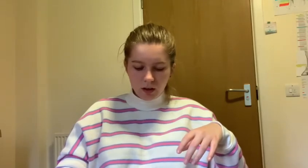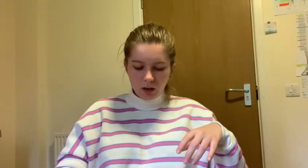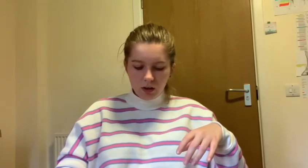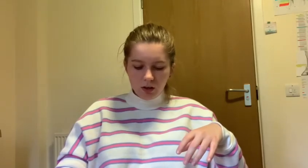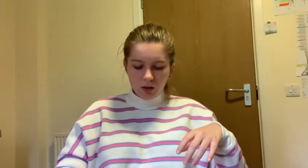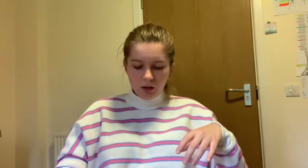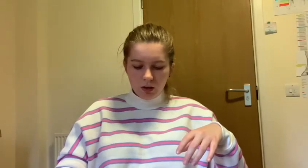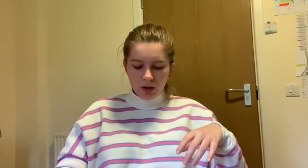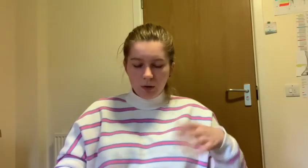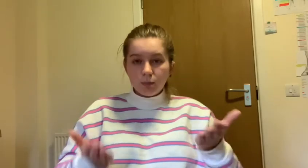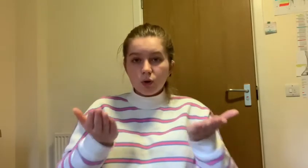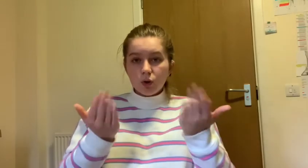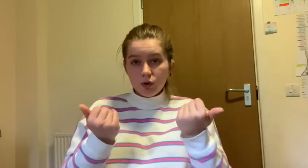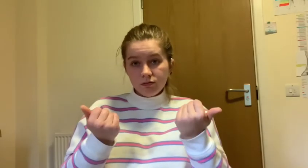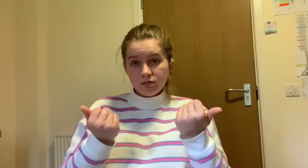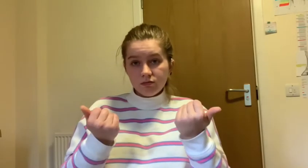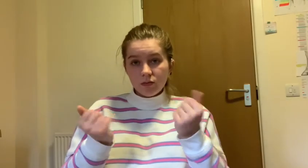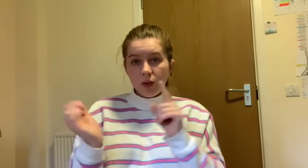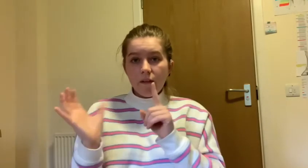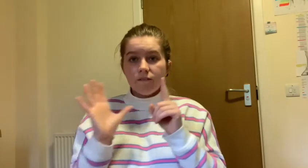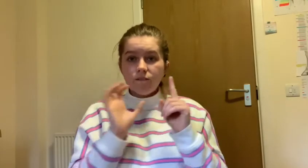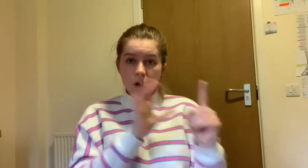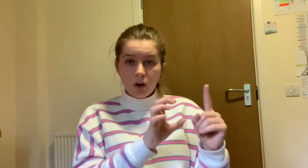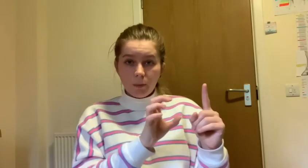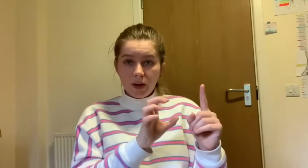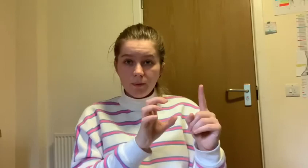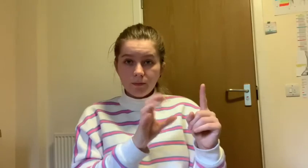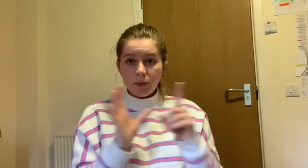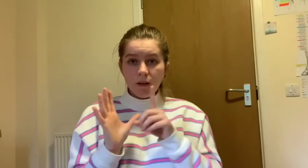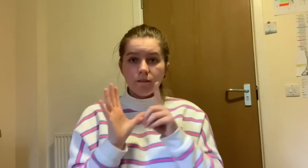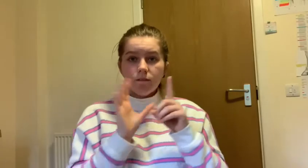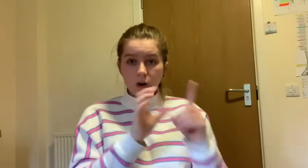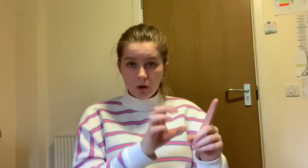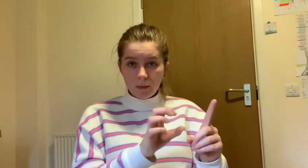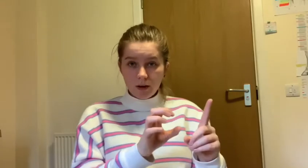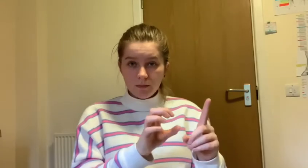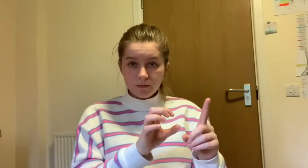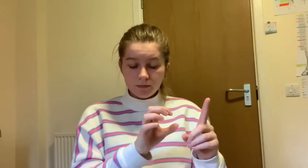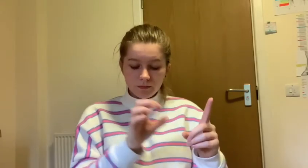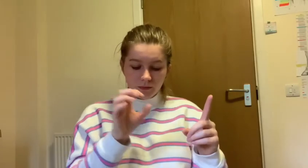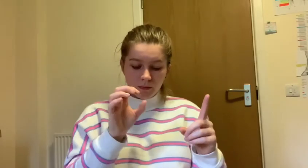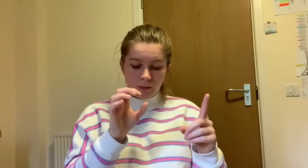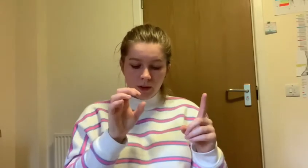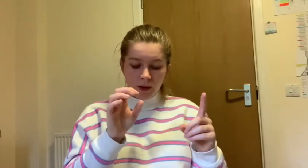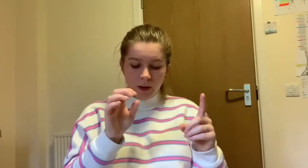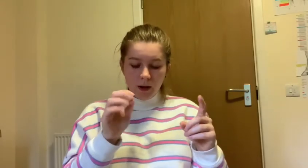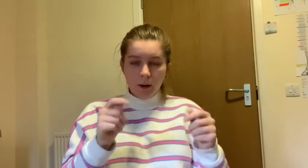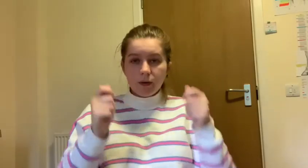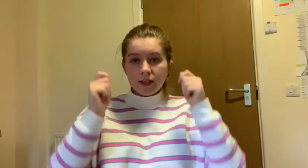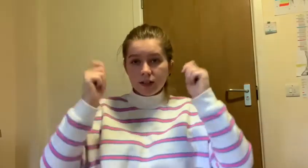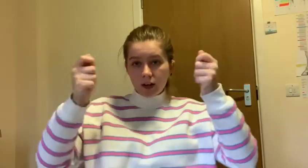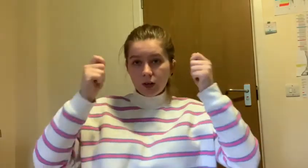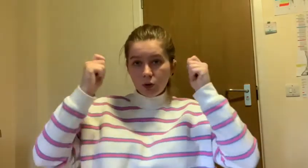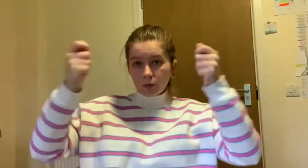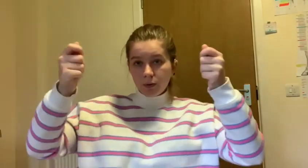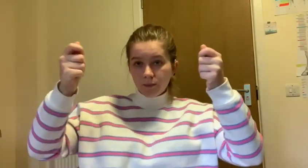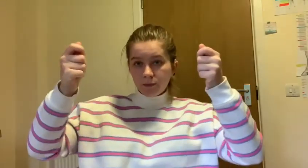"Come" "follow me follow me" "Put your sign up"